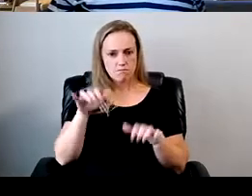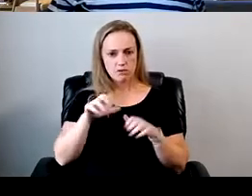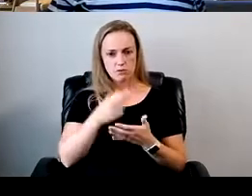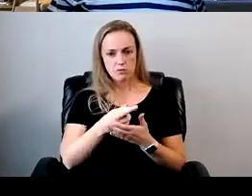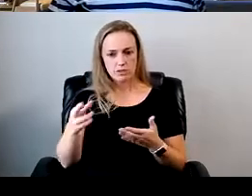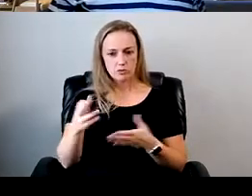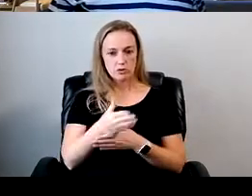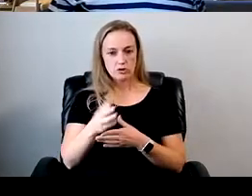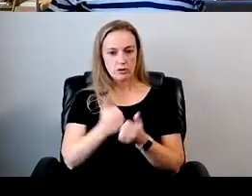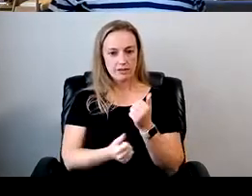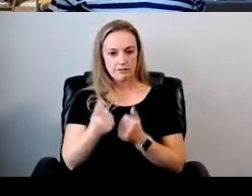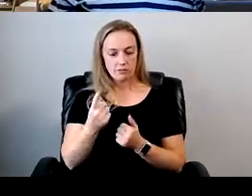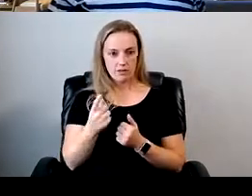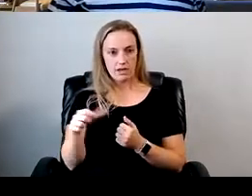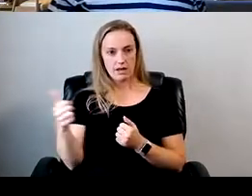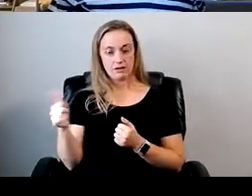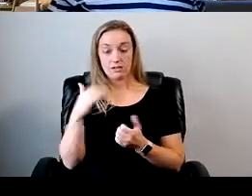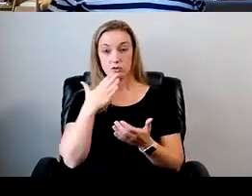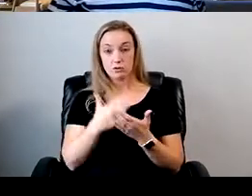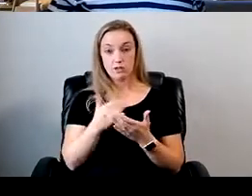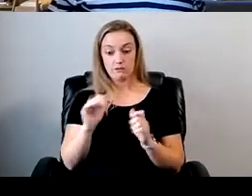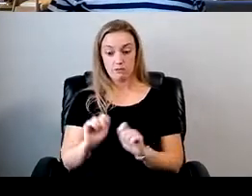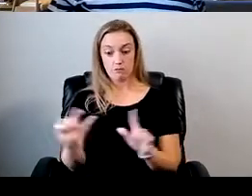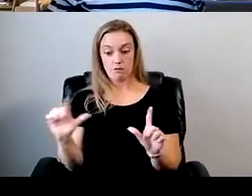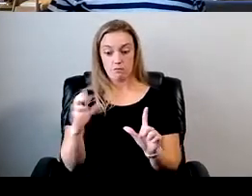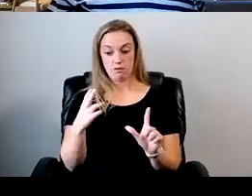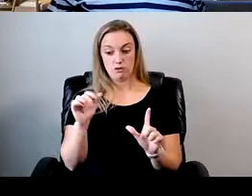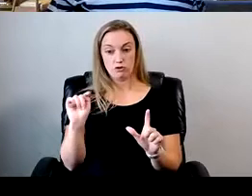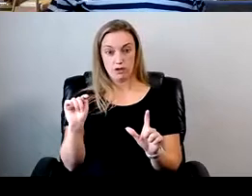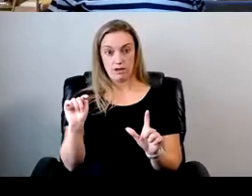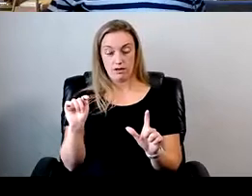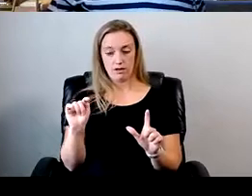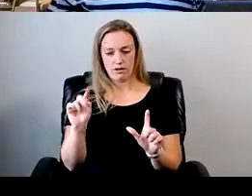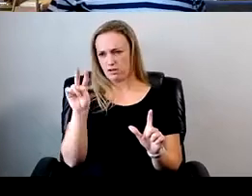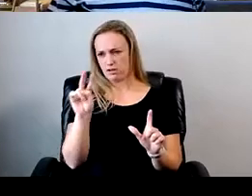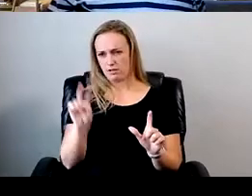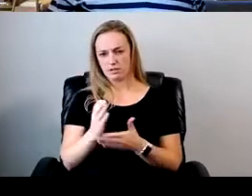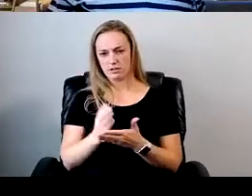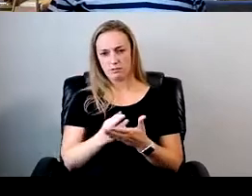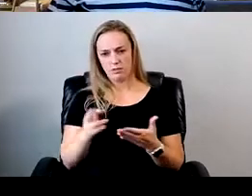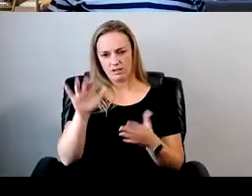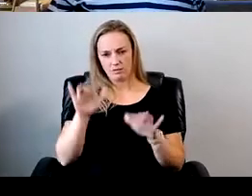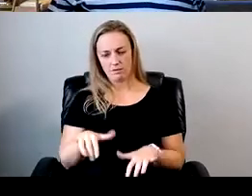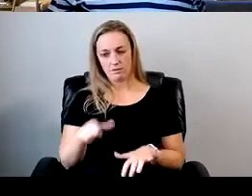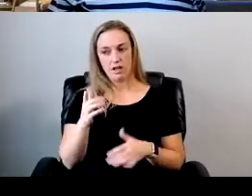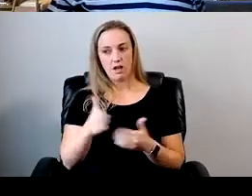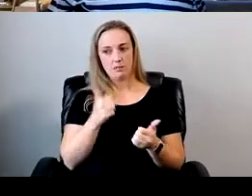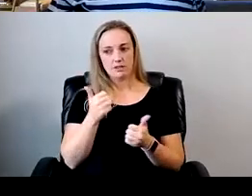So that's a good, you want to pop open that a chat window and look through some of that stuff. Almost every question that we've been asked